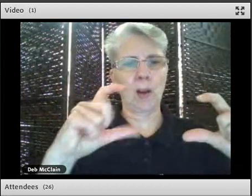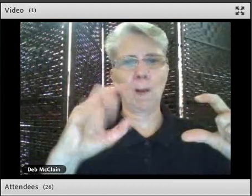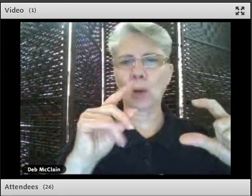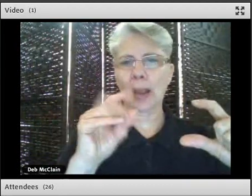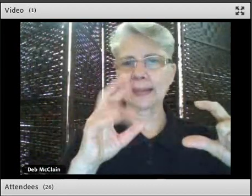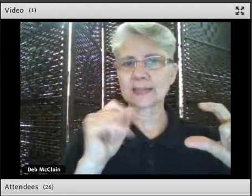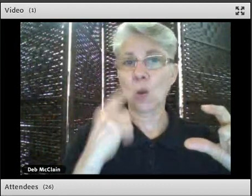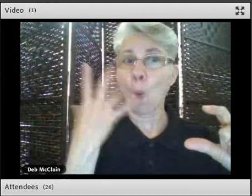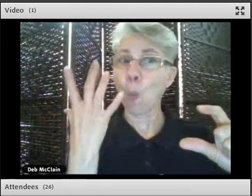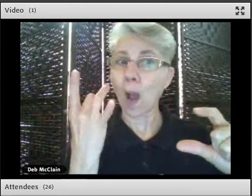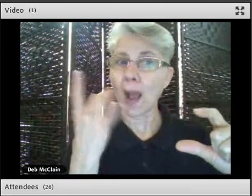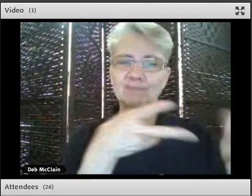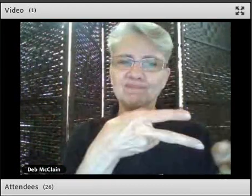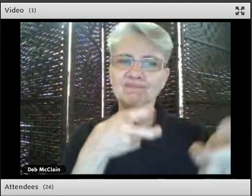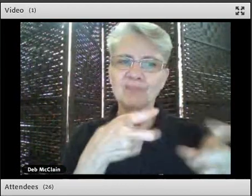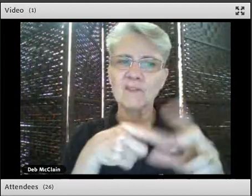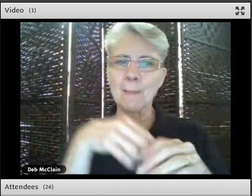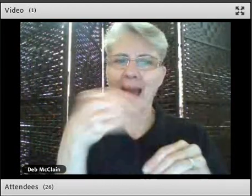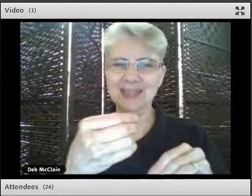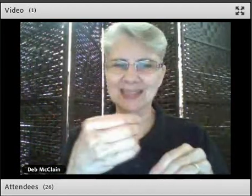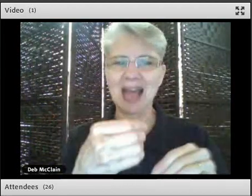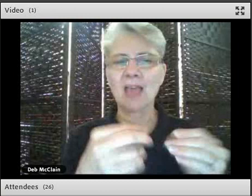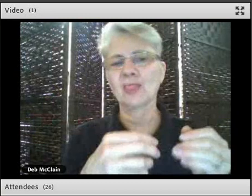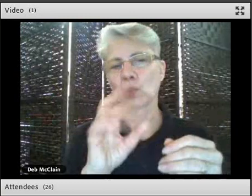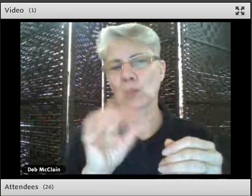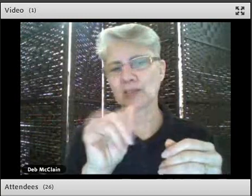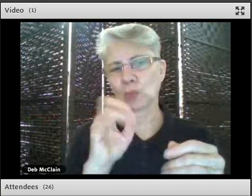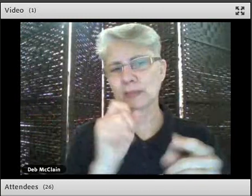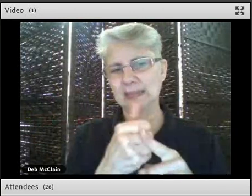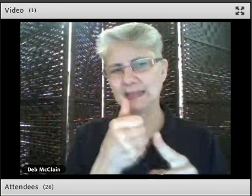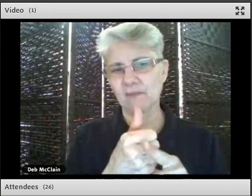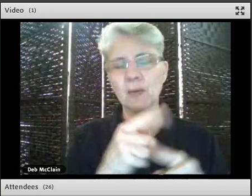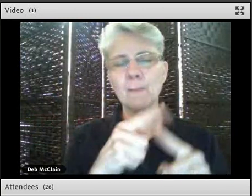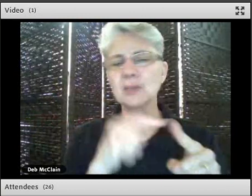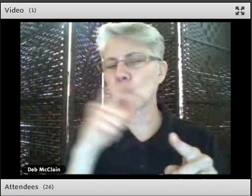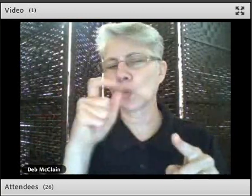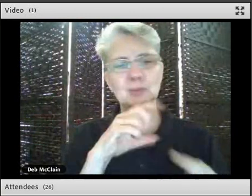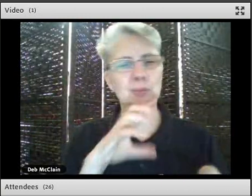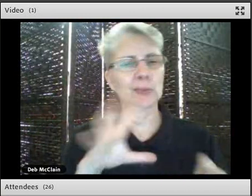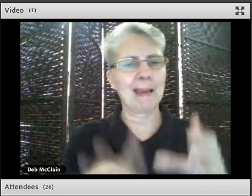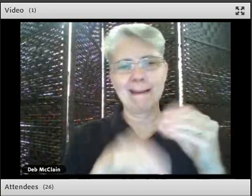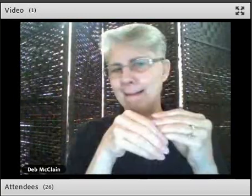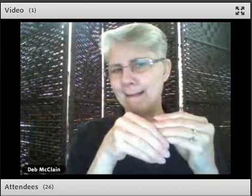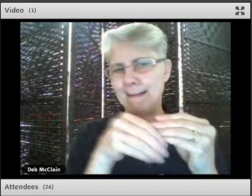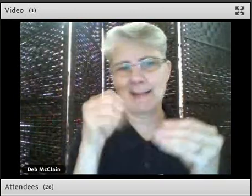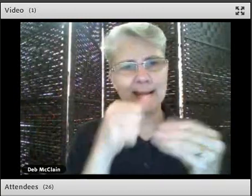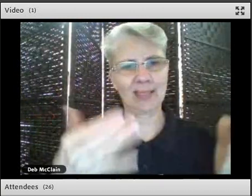But you don't need to add anything to "abridged" or "unabridged" as an edition statement.